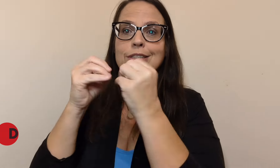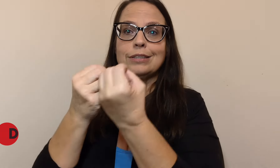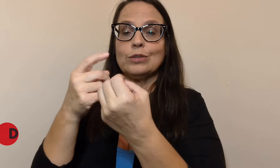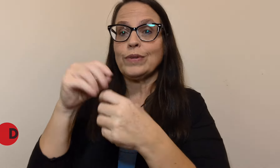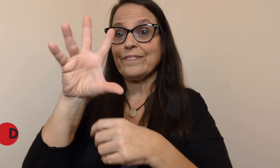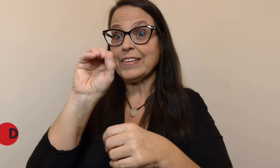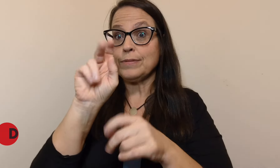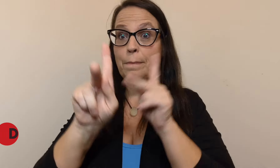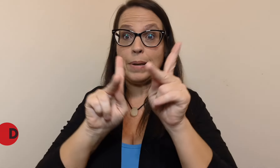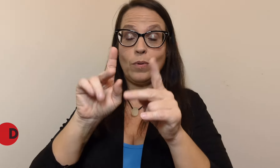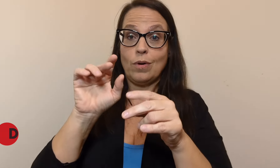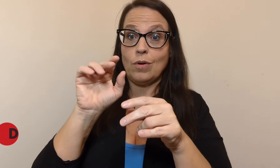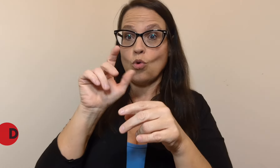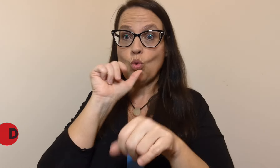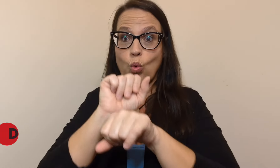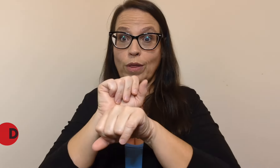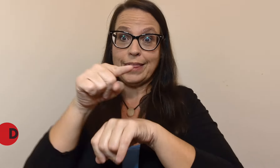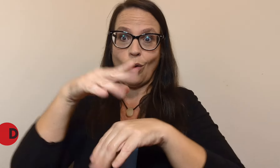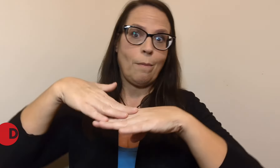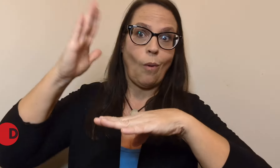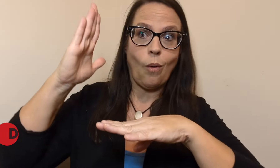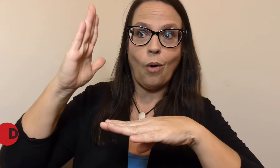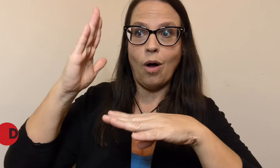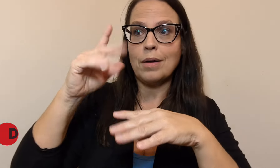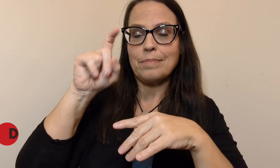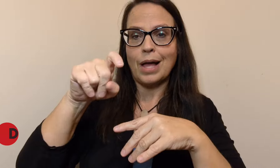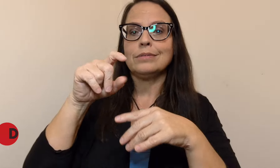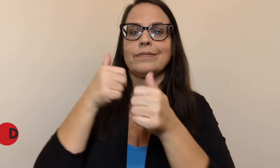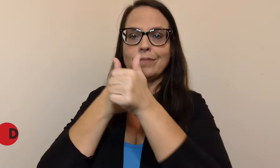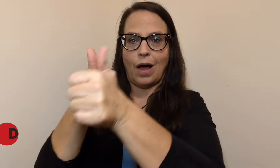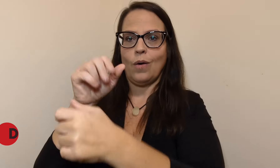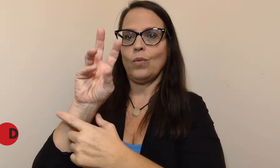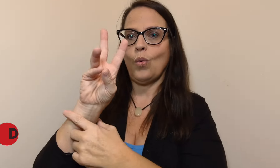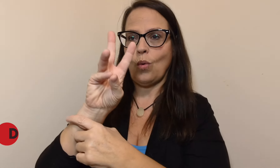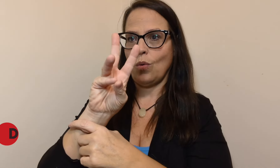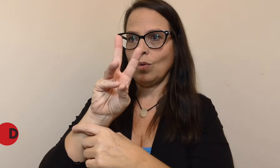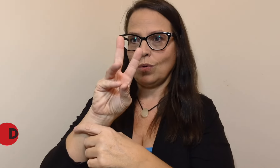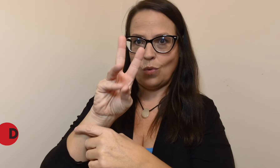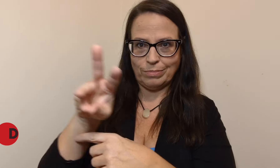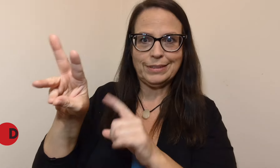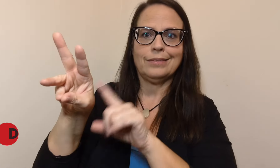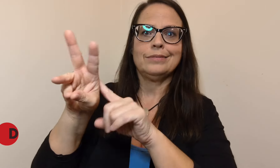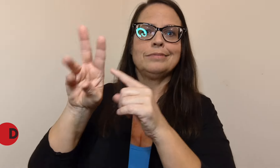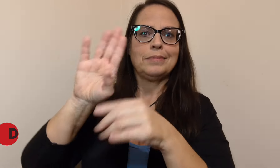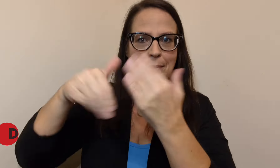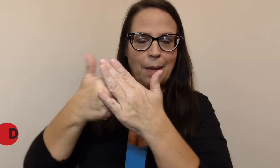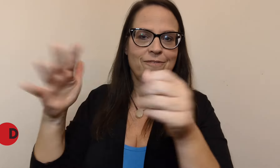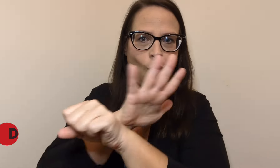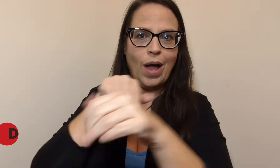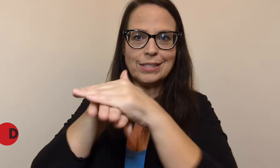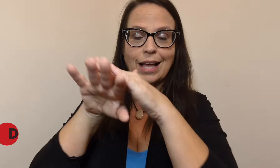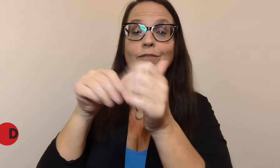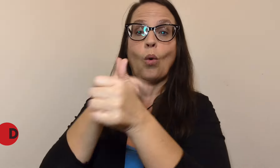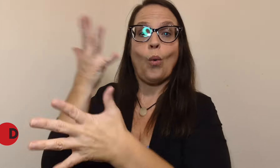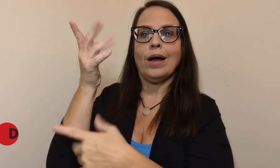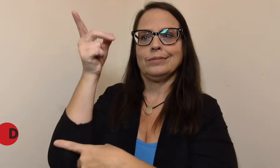organizations with 50 or more employees, must make all of its websites accessible in accordance